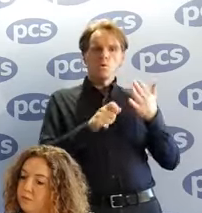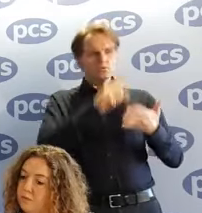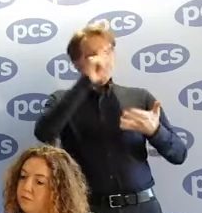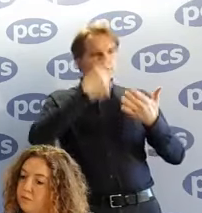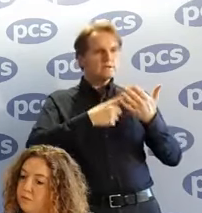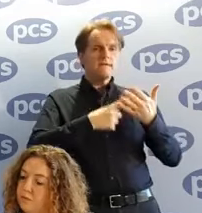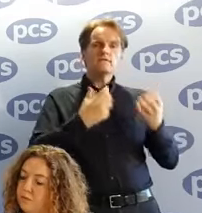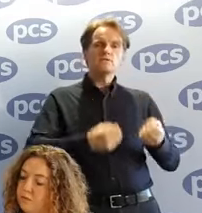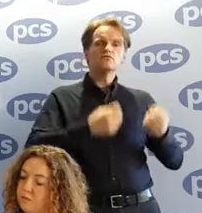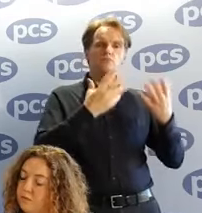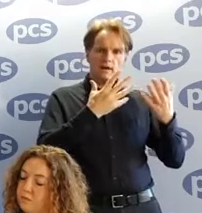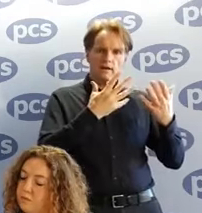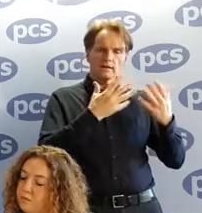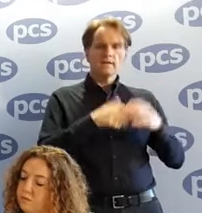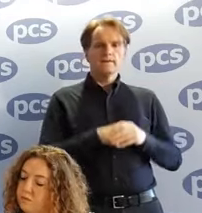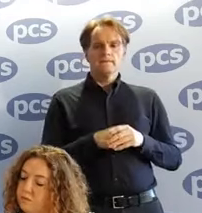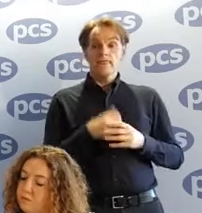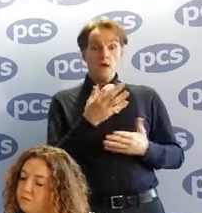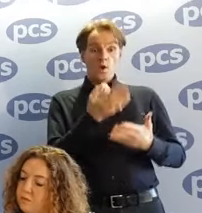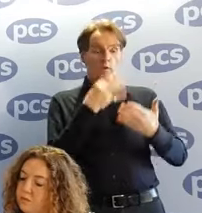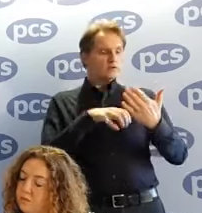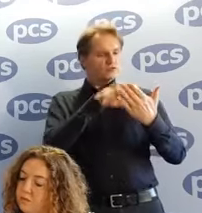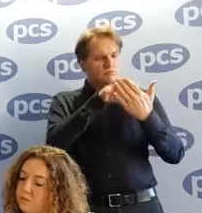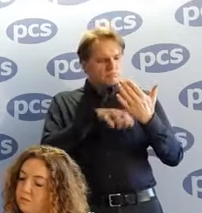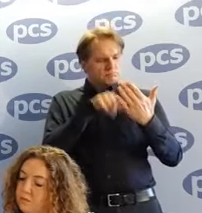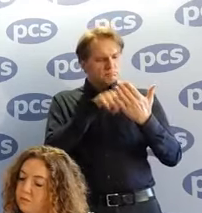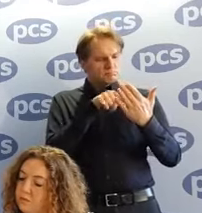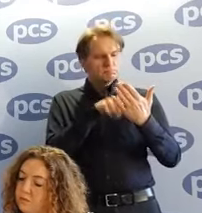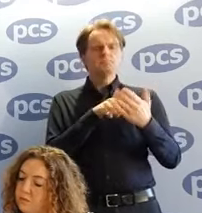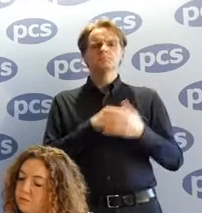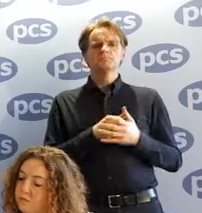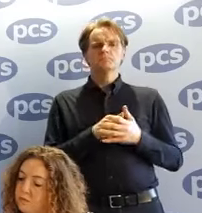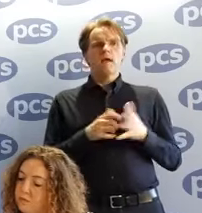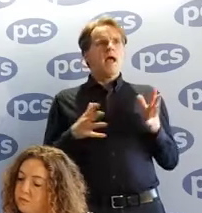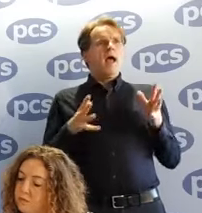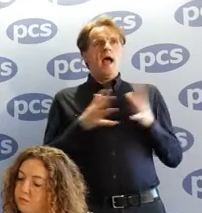we've had a question come in that asks us how are we going to break the 50%